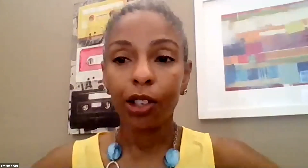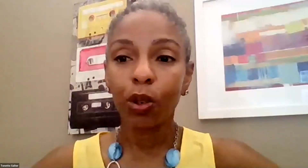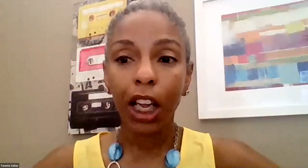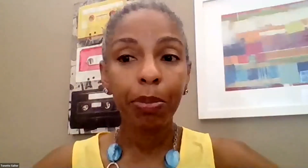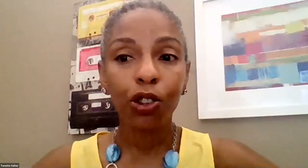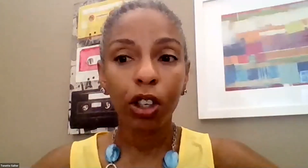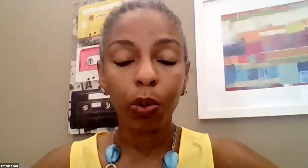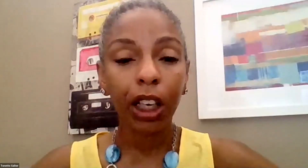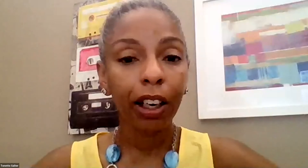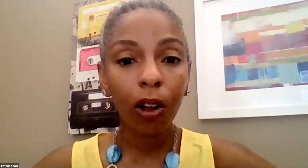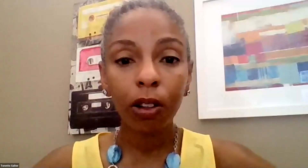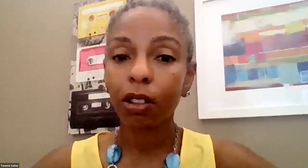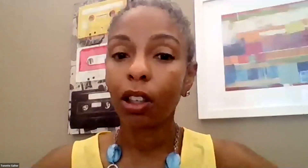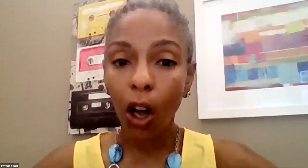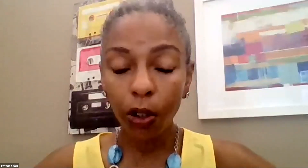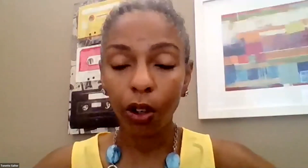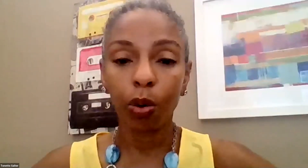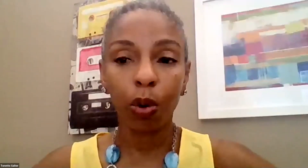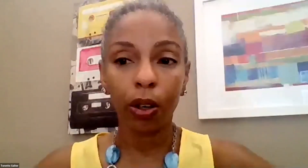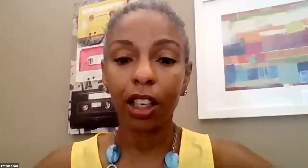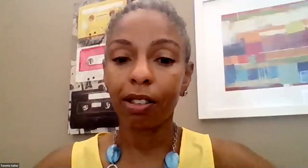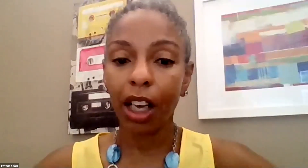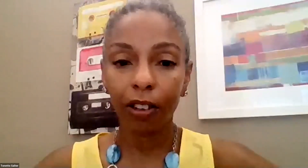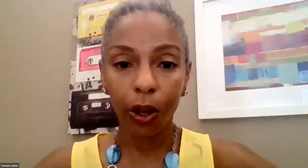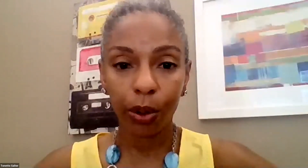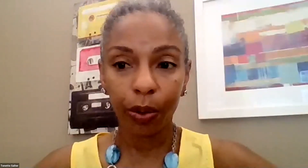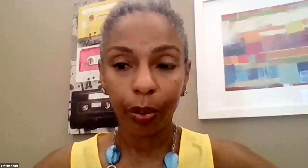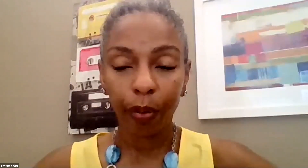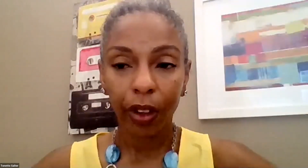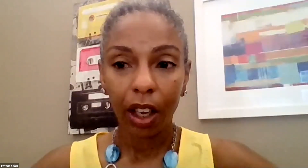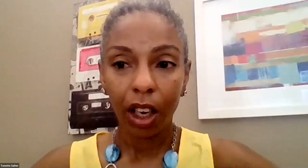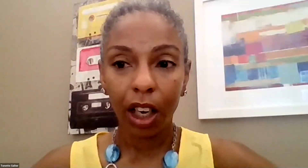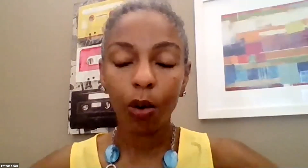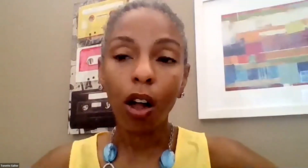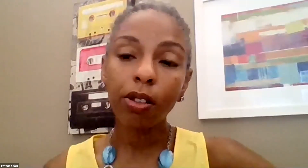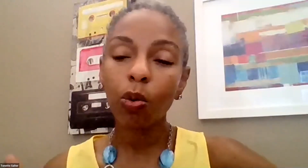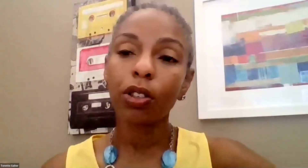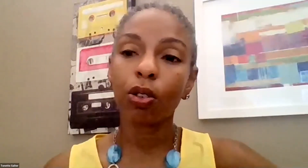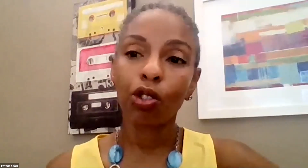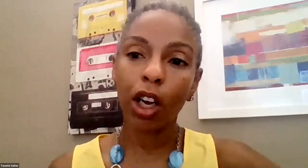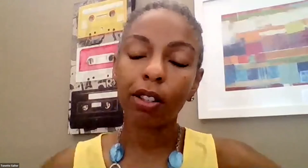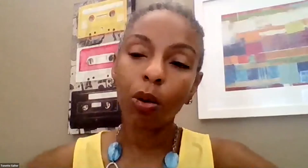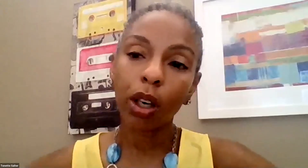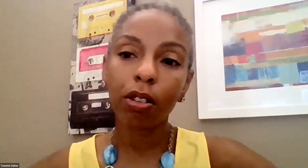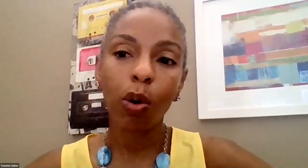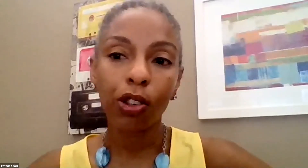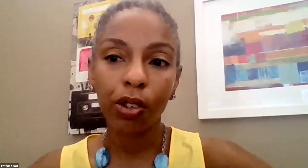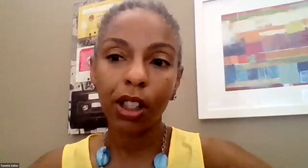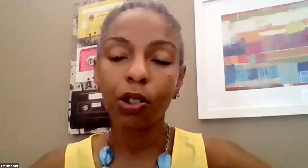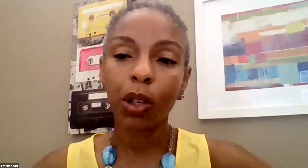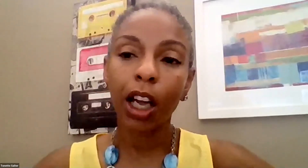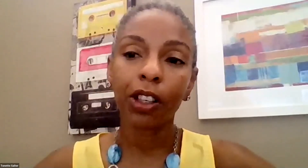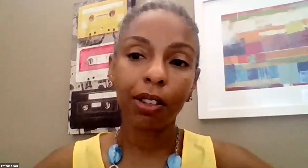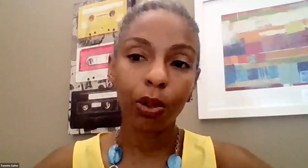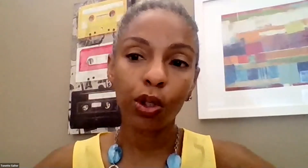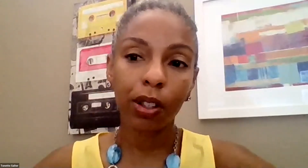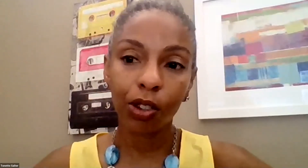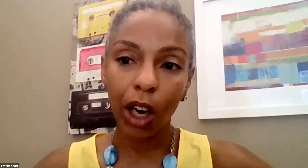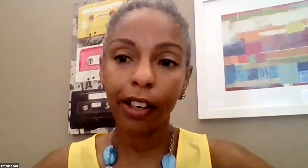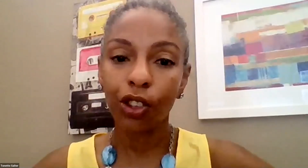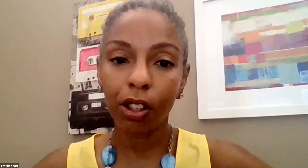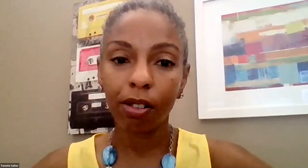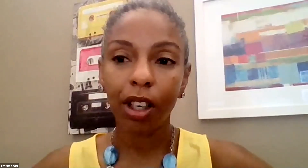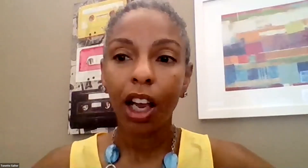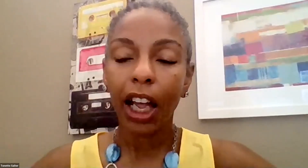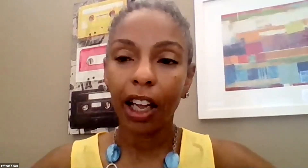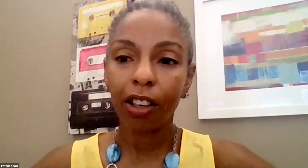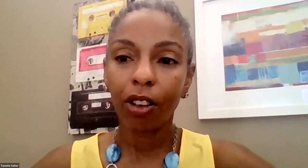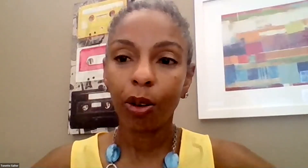Tonette Salter: As Renee mentioned, we can no longer work in silos. And I also want to address that one of the questions. So do we have any solutions and strategies and